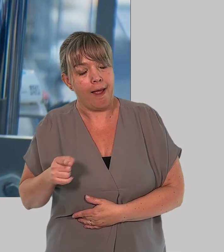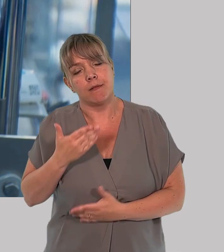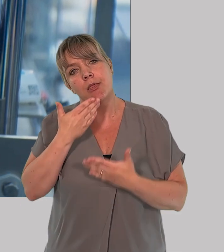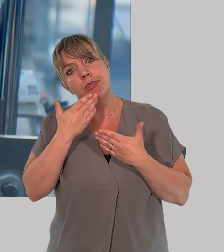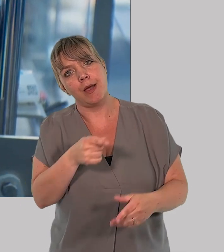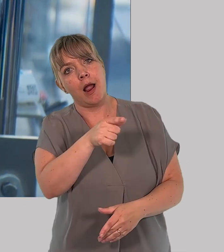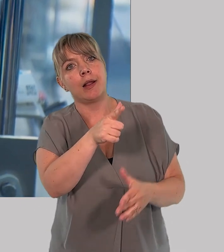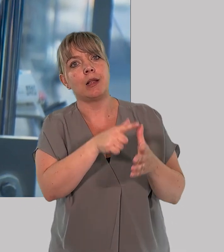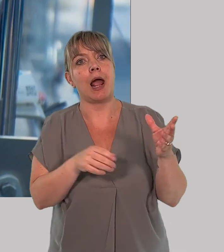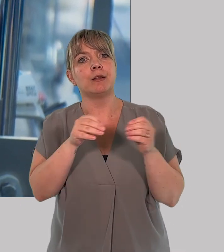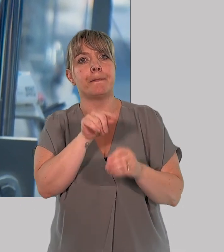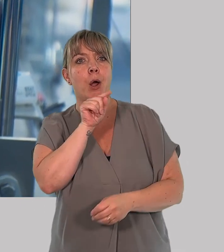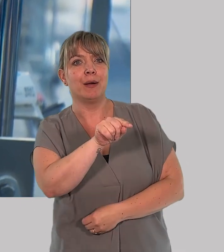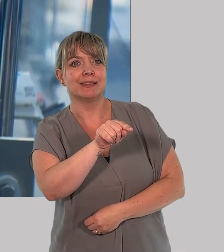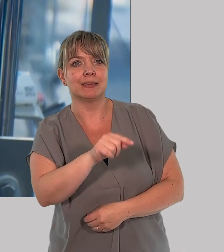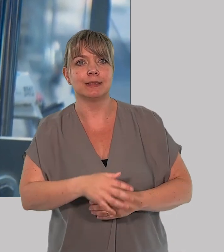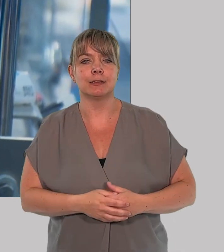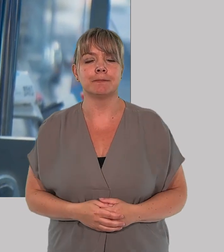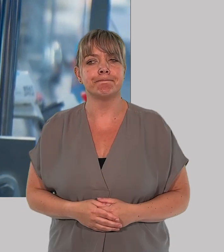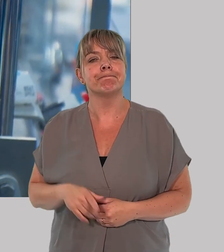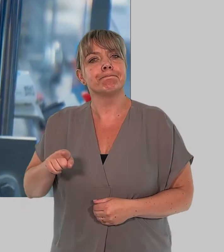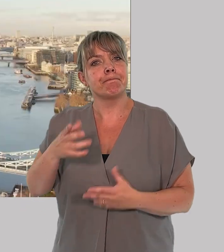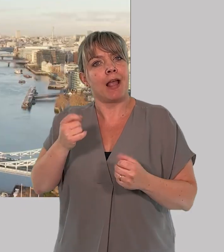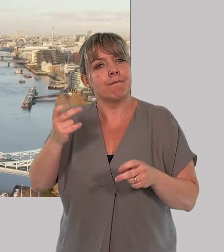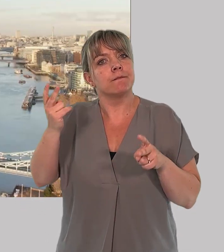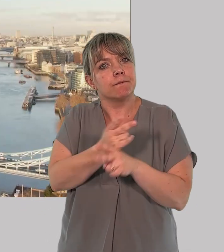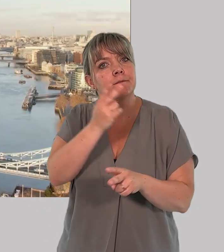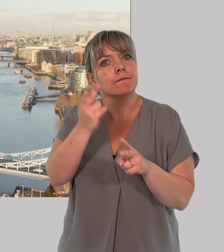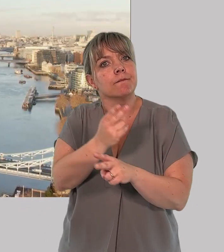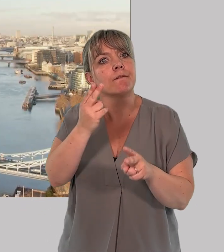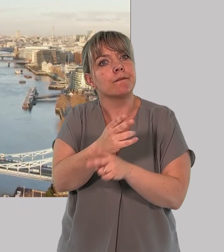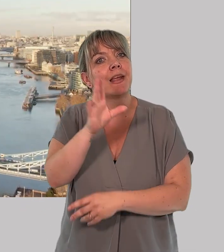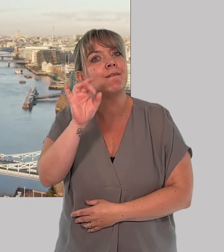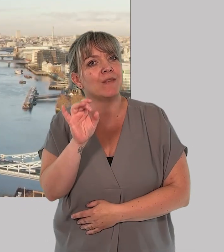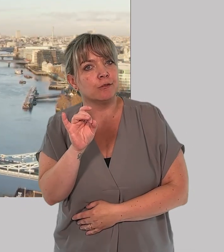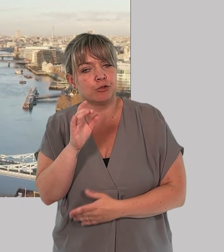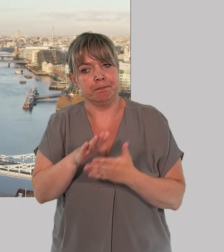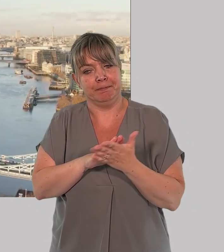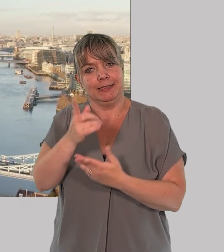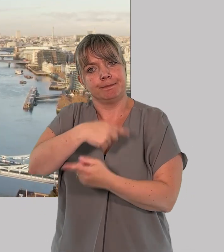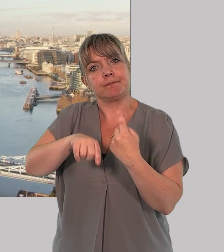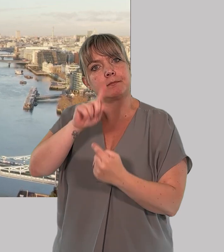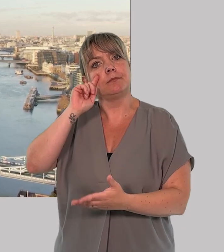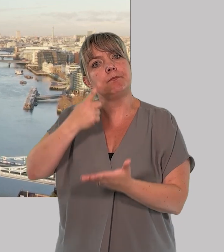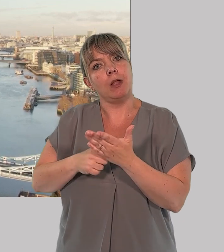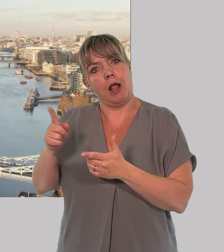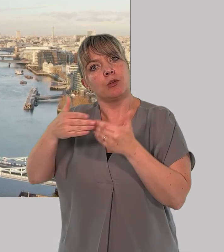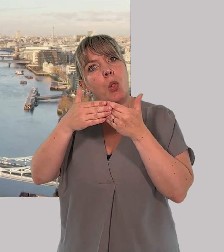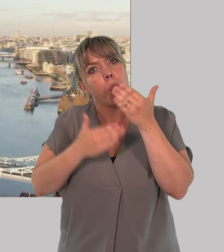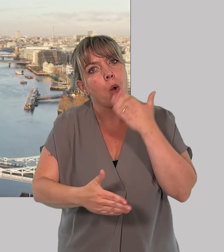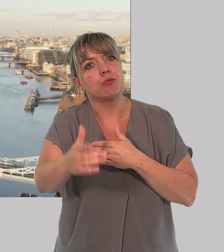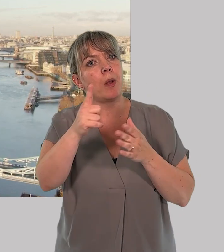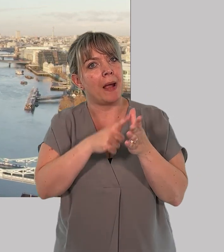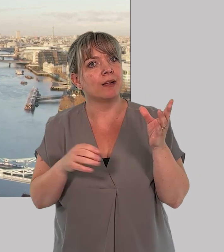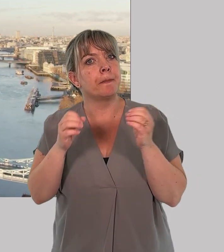should now be on longterm antibiotics, which for the last two years has kept her infection free.